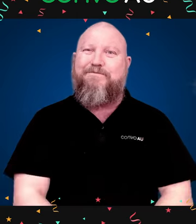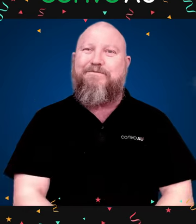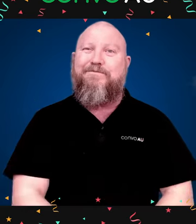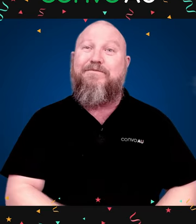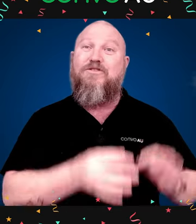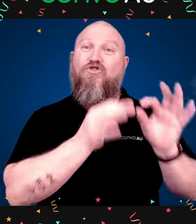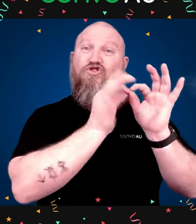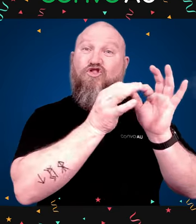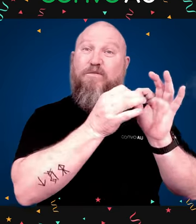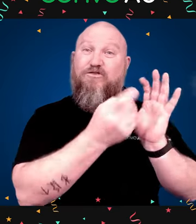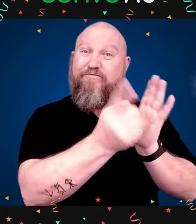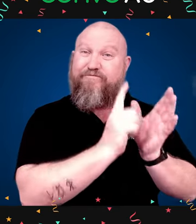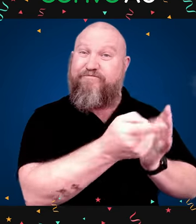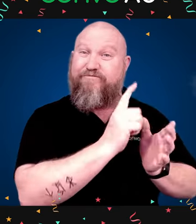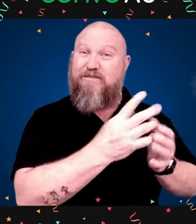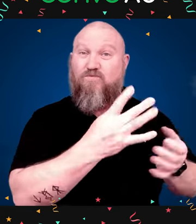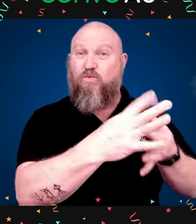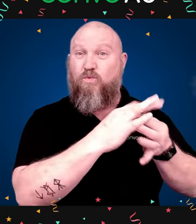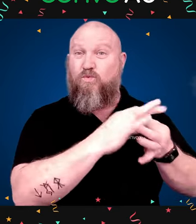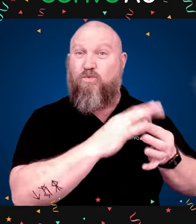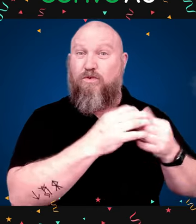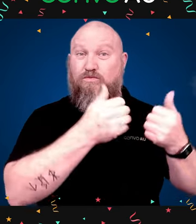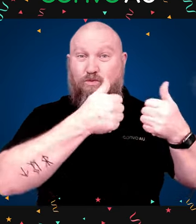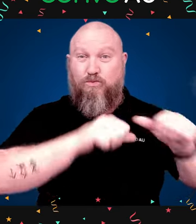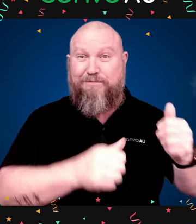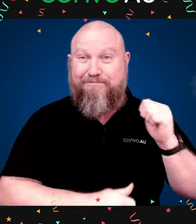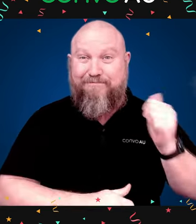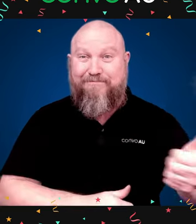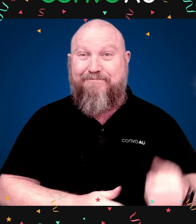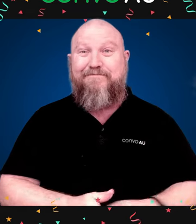the number of interpreters working with us,